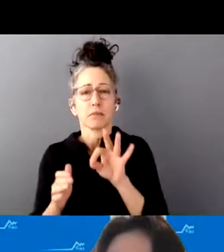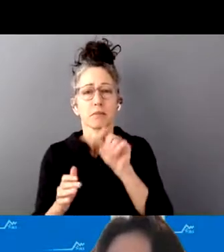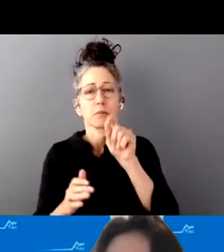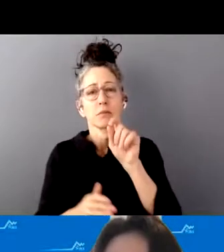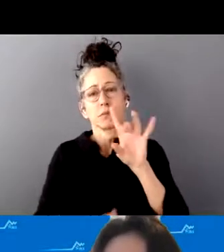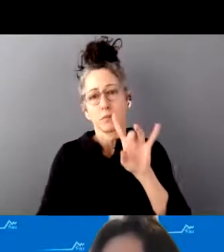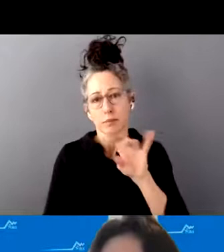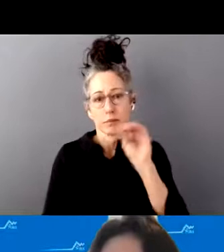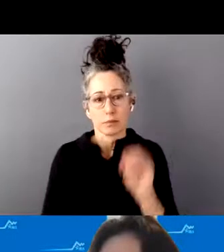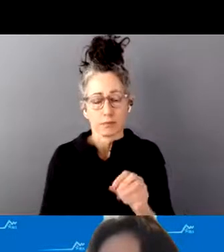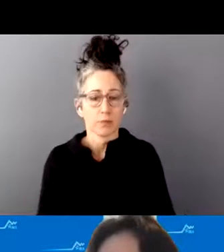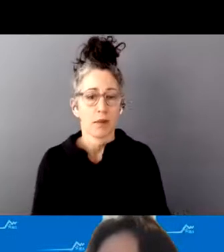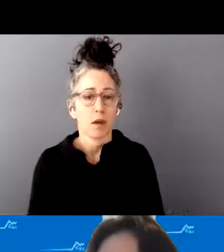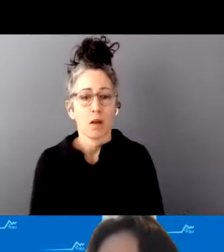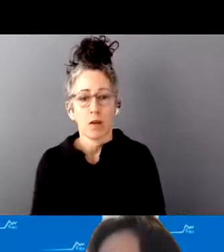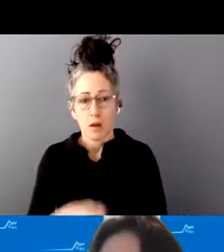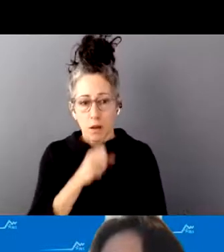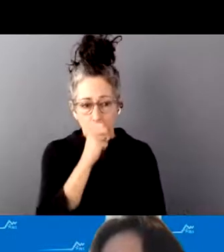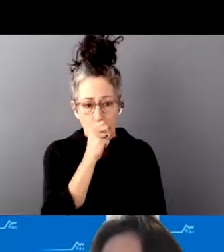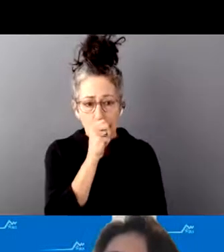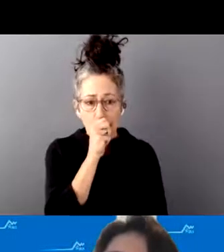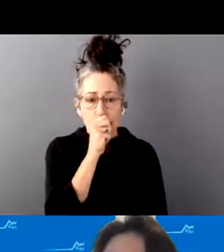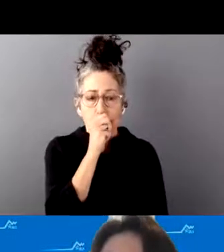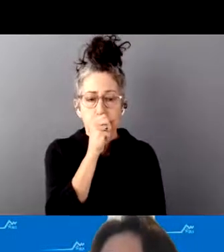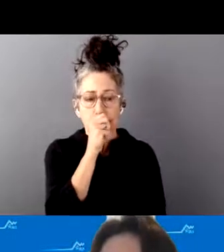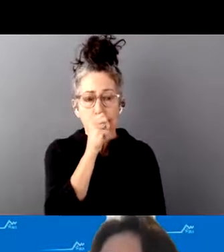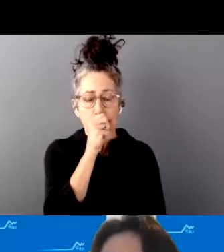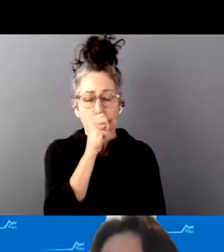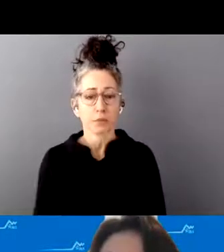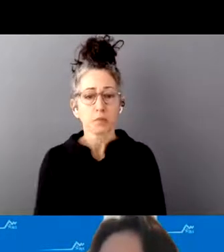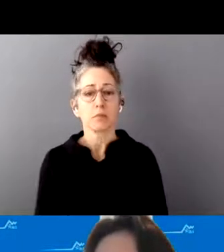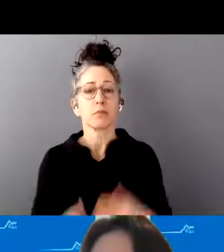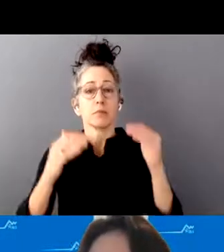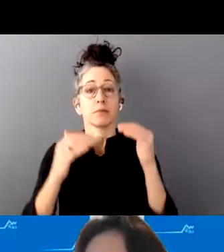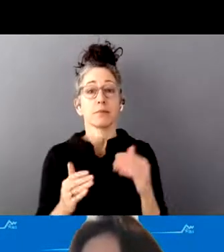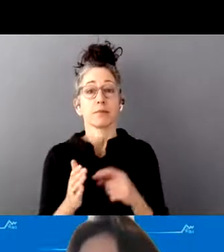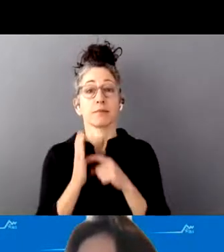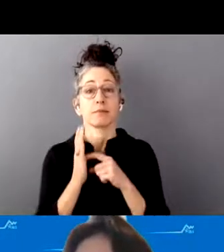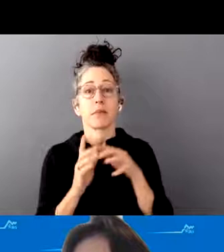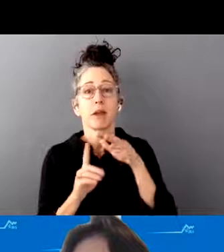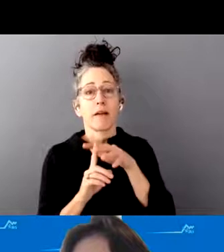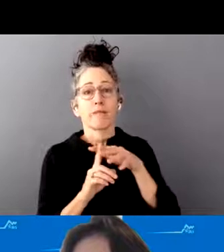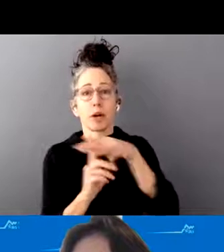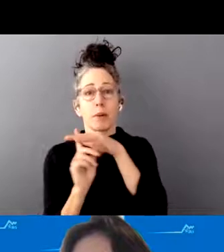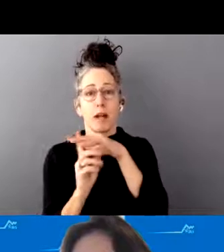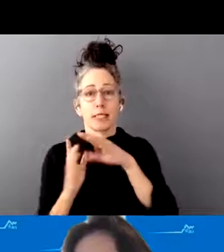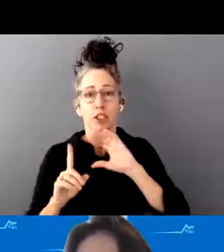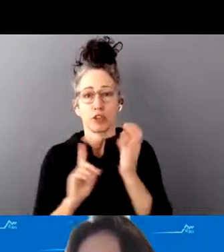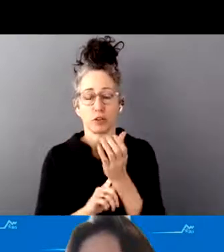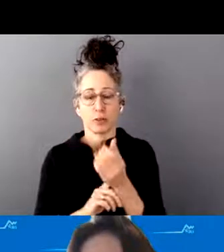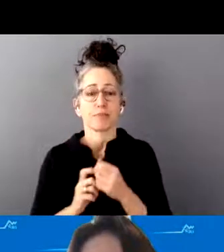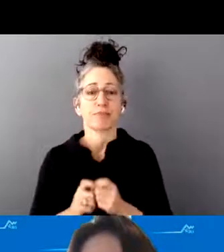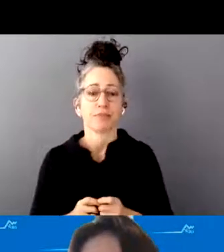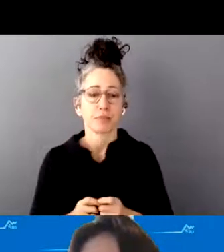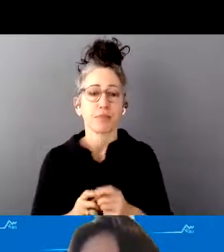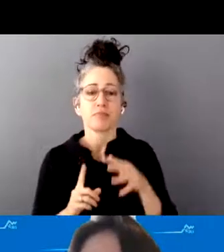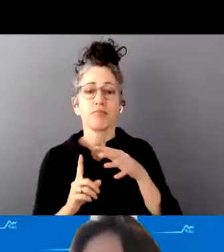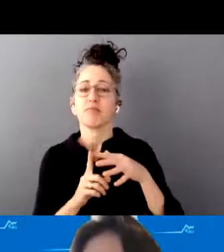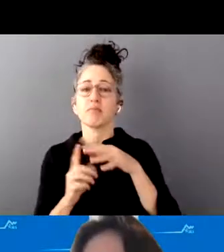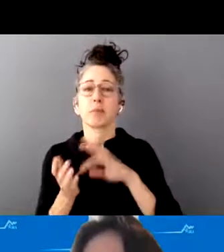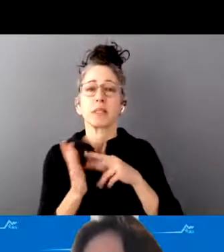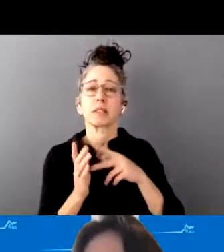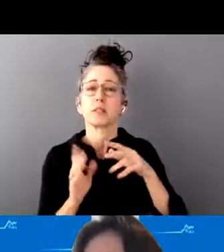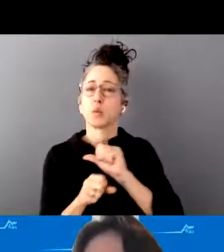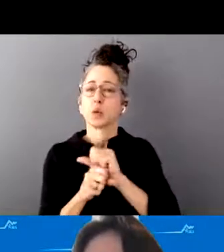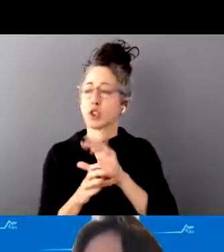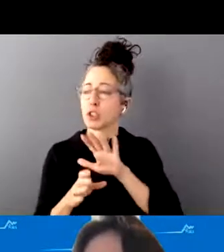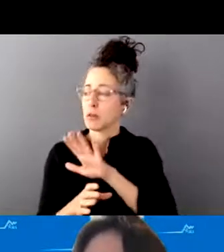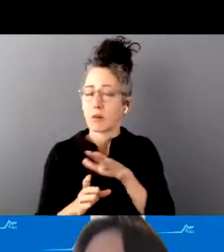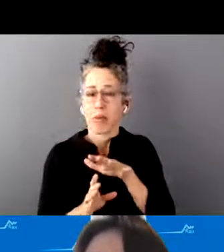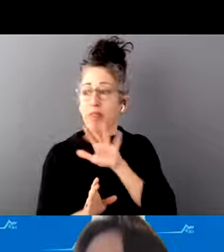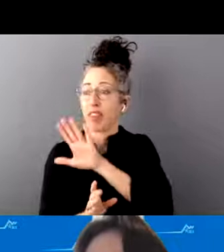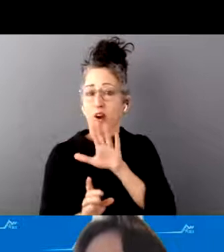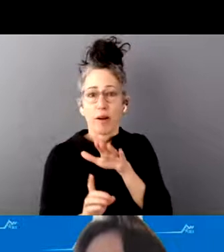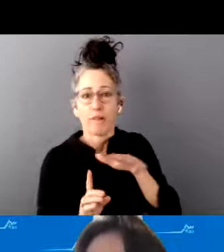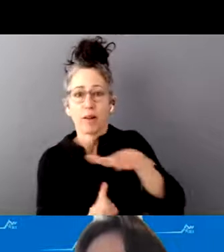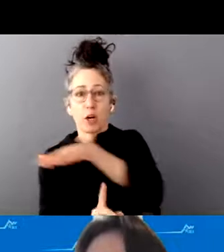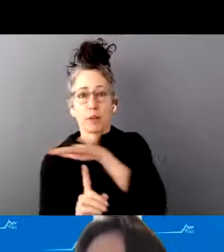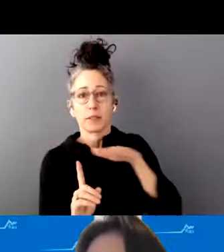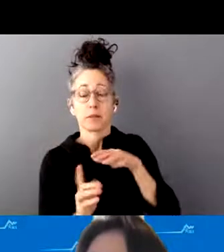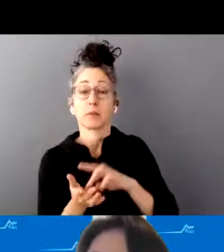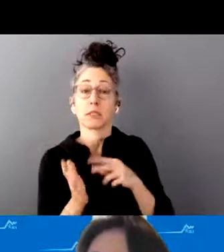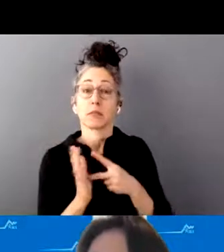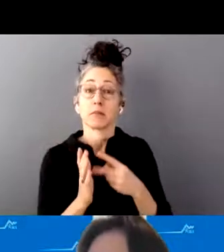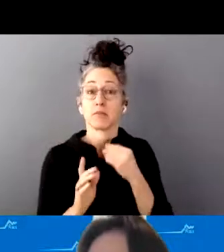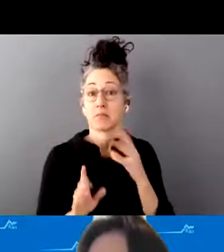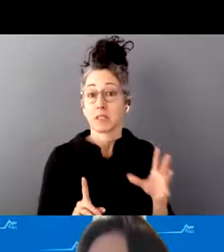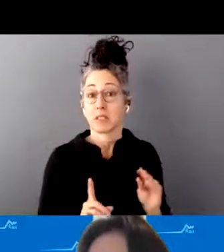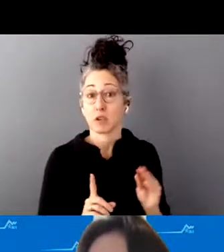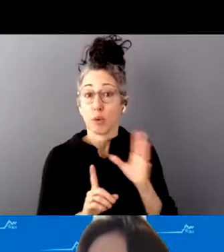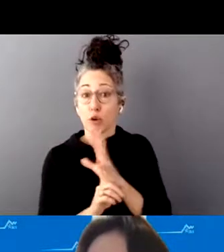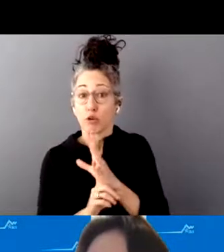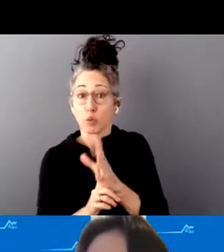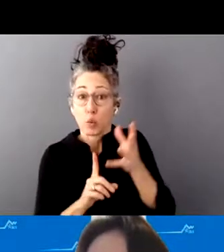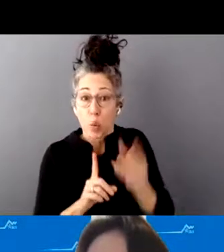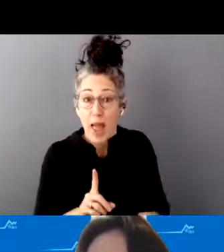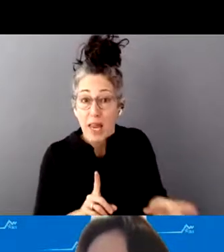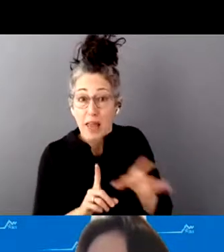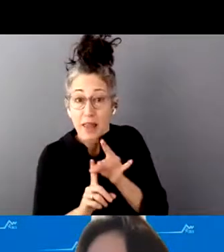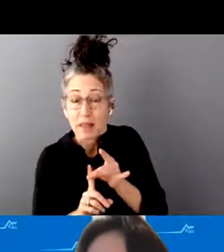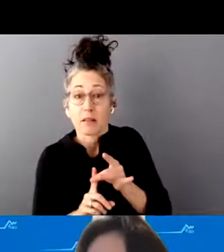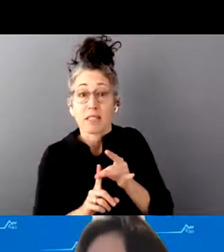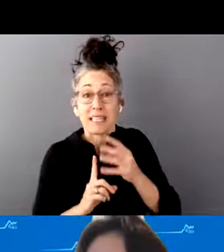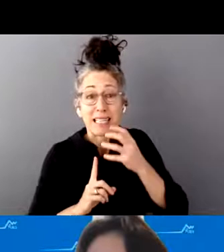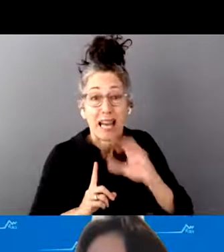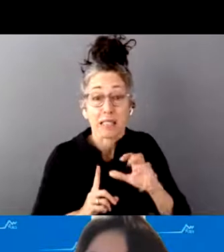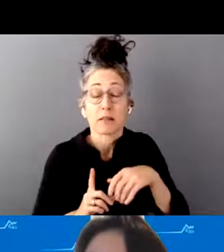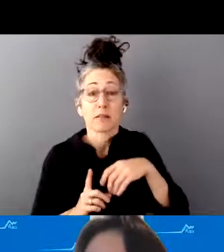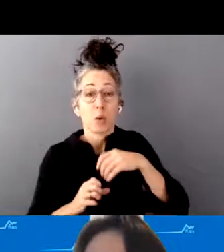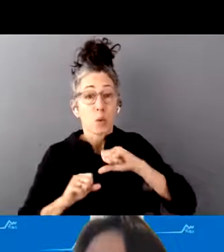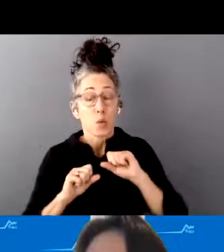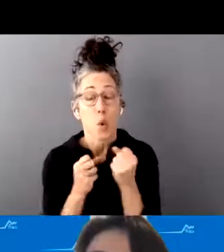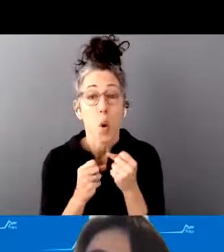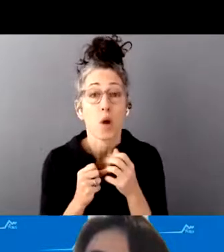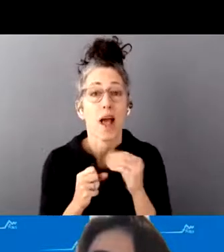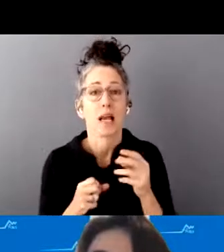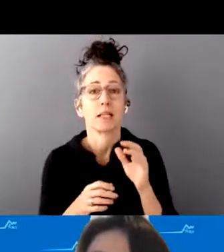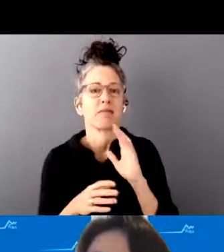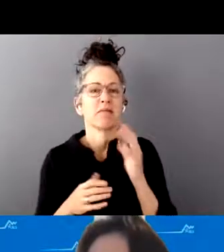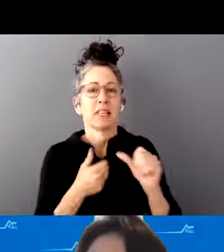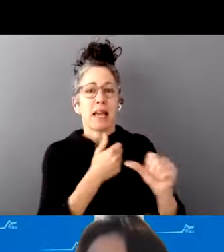The next set of requirements we'll talk about are environmental conditions, which reflect the surrounding and environments of workers. Estimates include exposure to wetness, extreme heat and cold, and exposure to hazardous contaminates. They also include conditions like heights